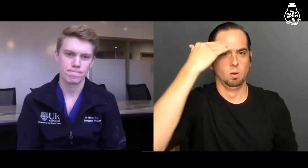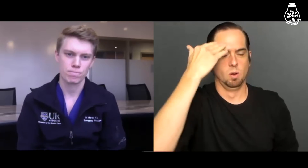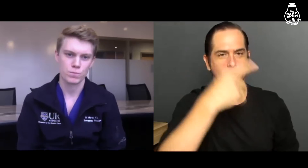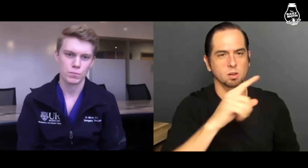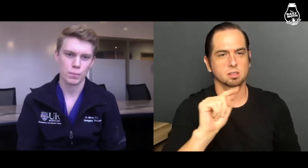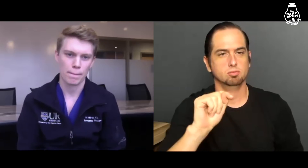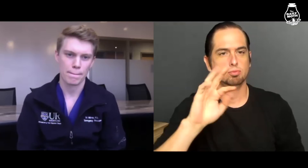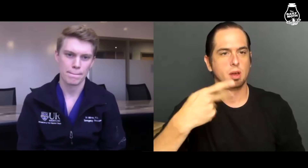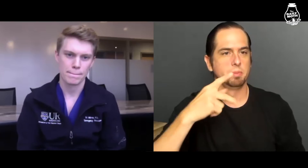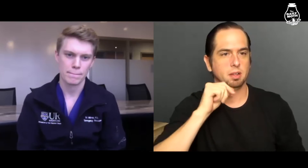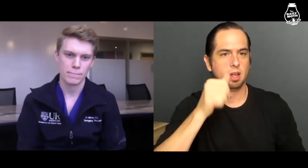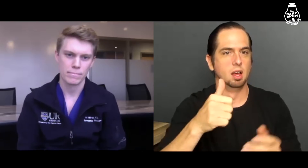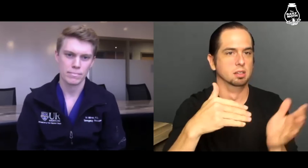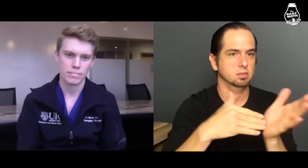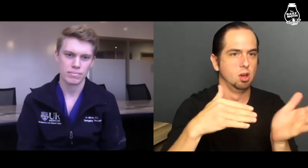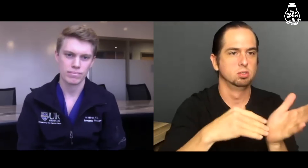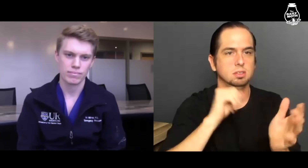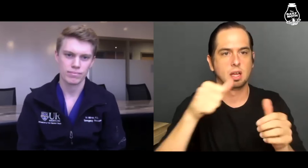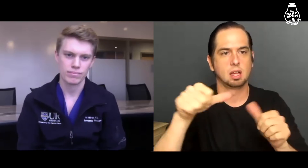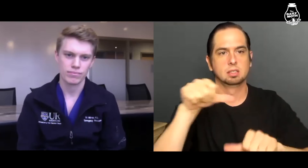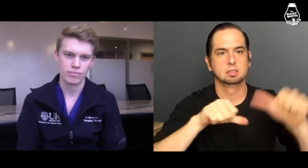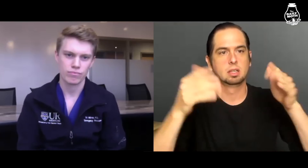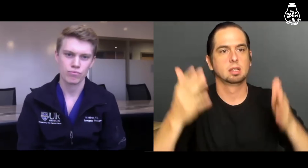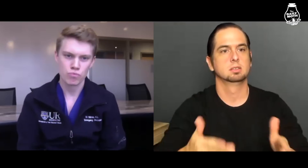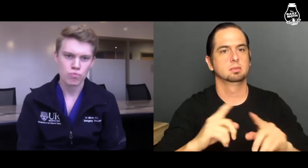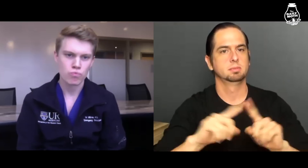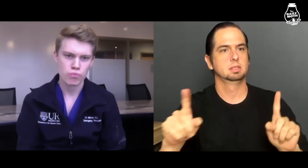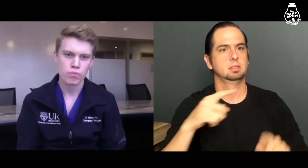We know that he is not a doctor or a scientist,